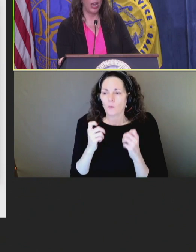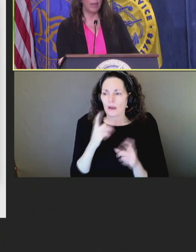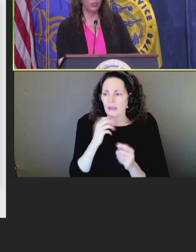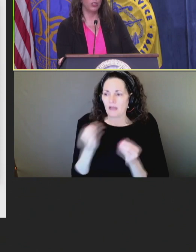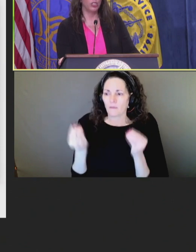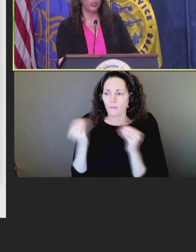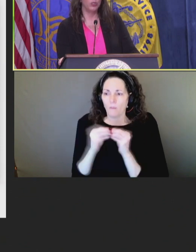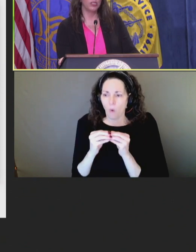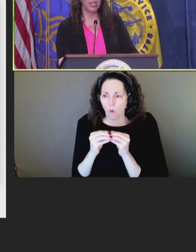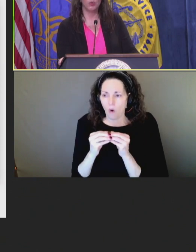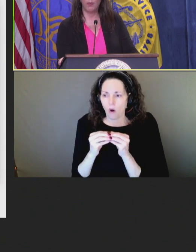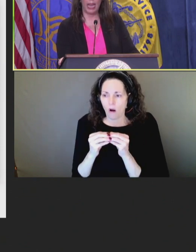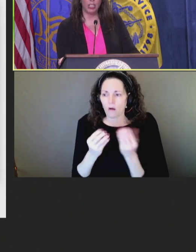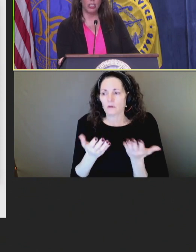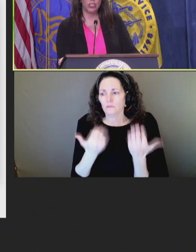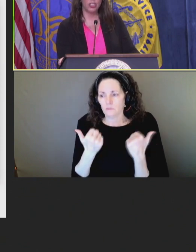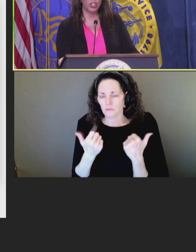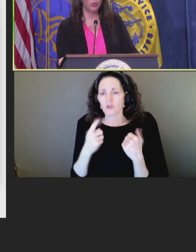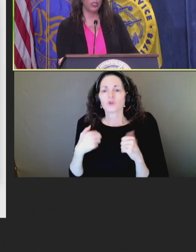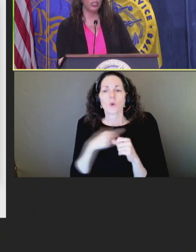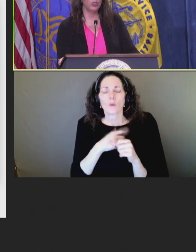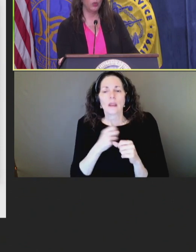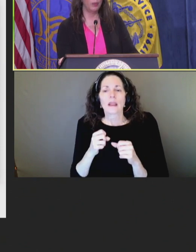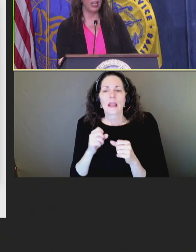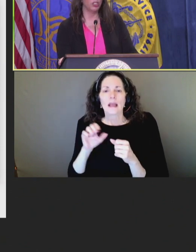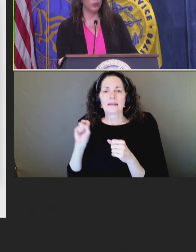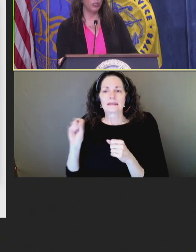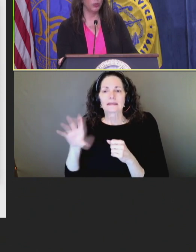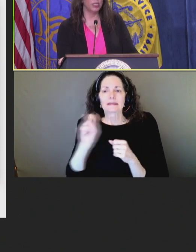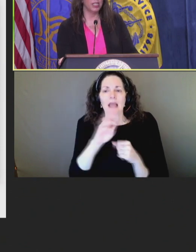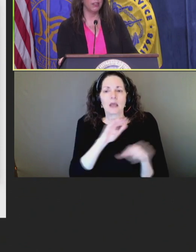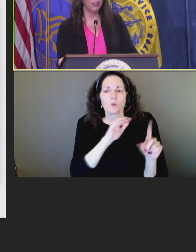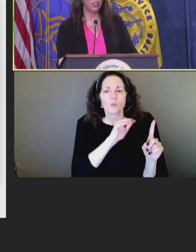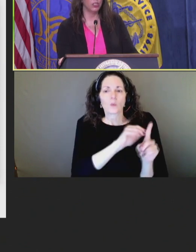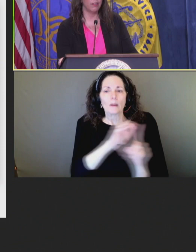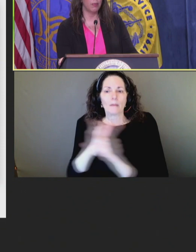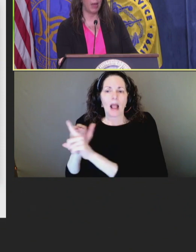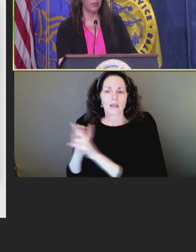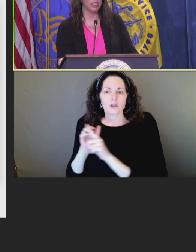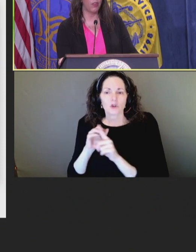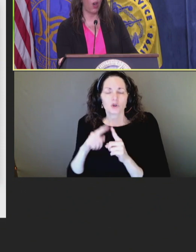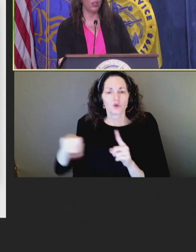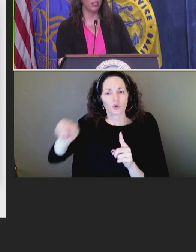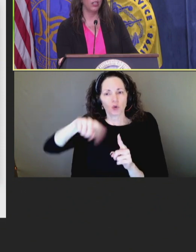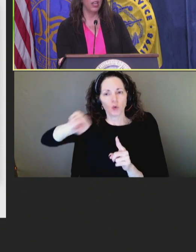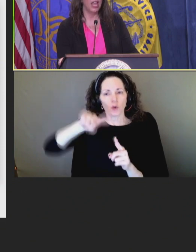able to send reminders to children who would be eligible to receive nirsevimab this fall.